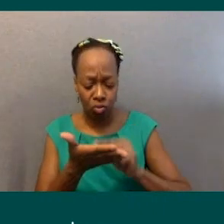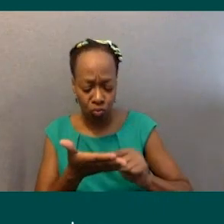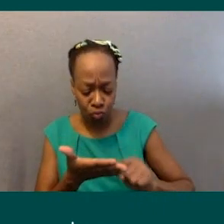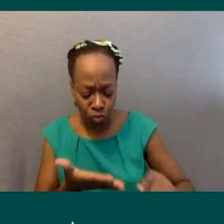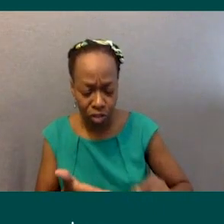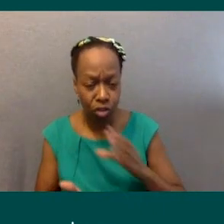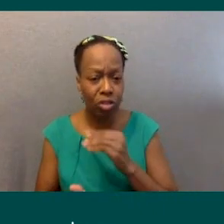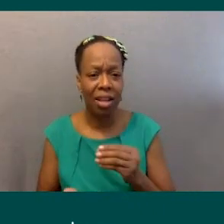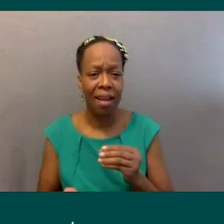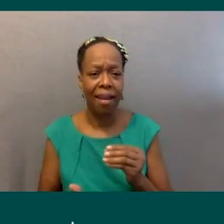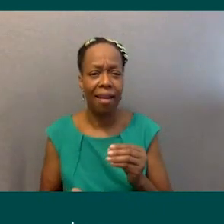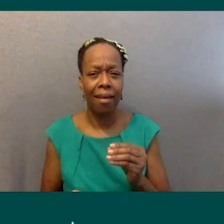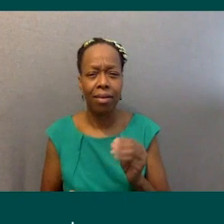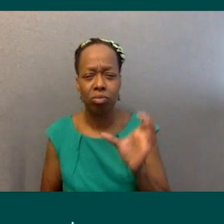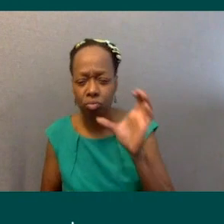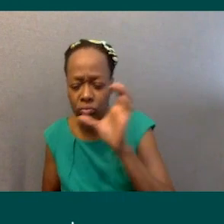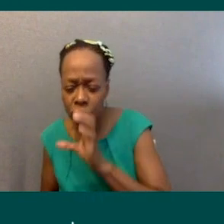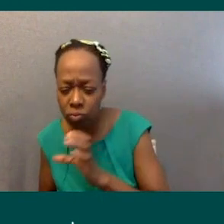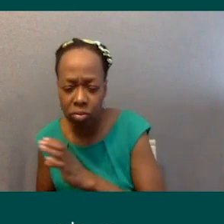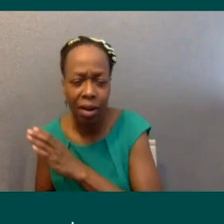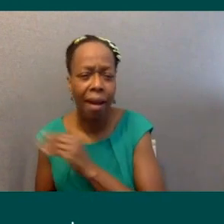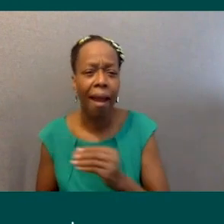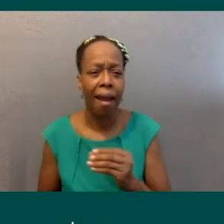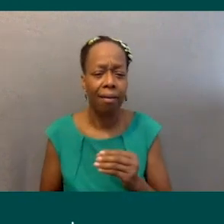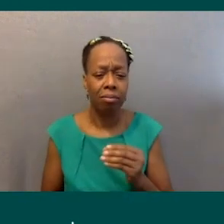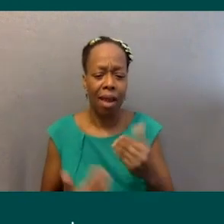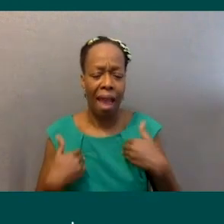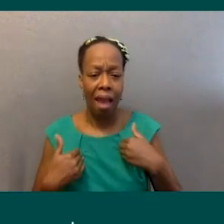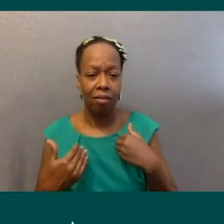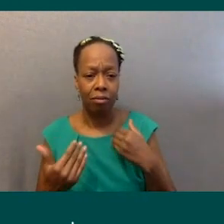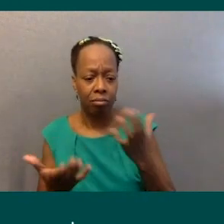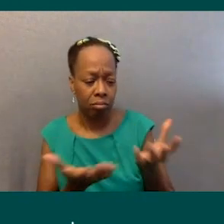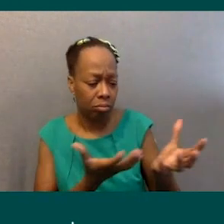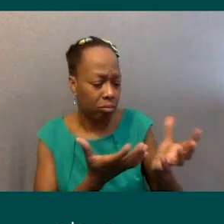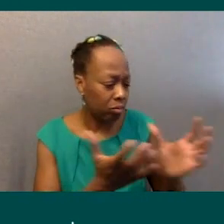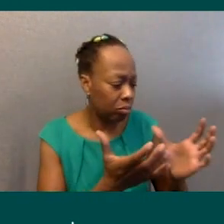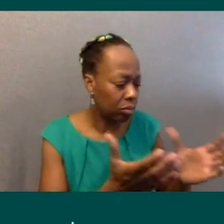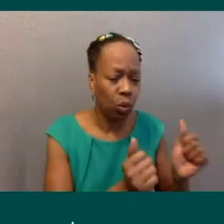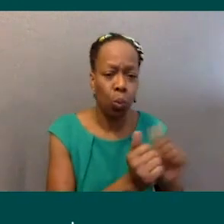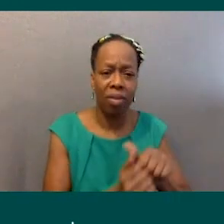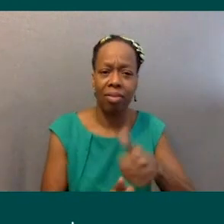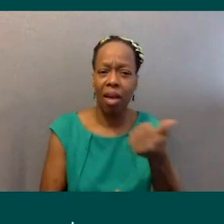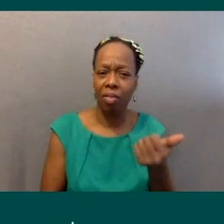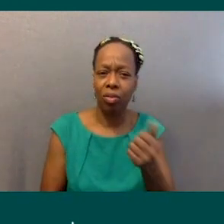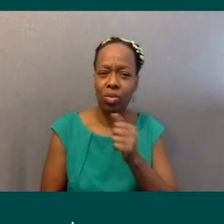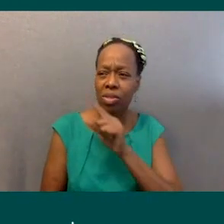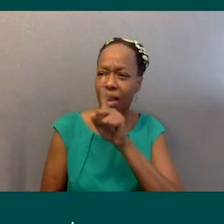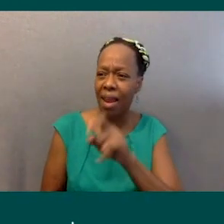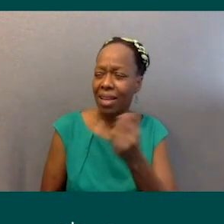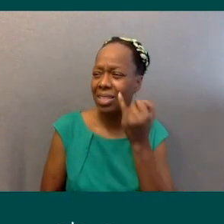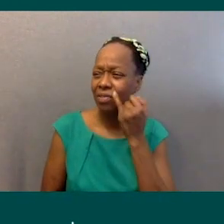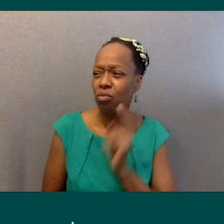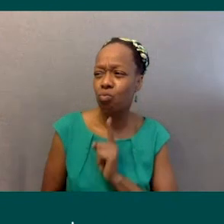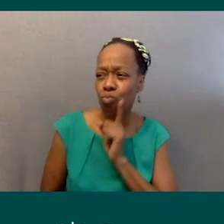and say, is it really this magical treatment that this doctor is providing or whoever professional,